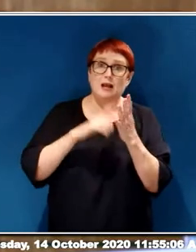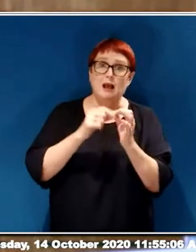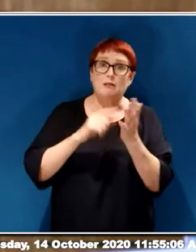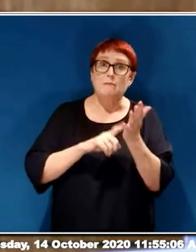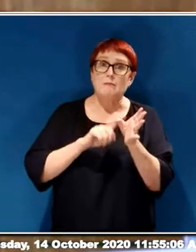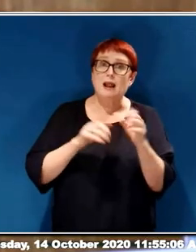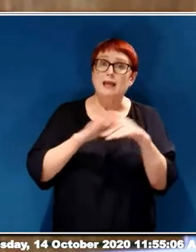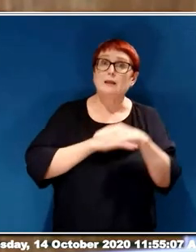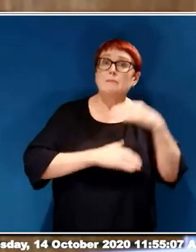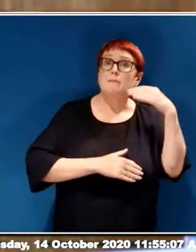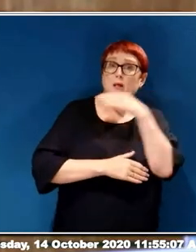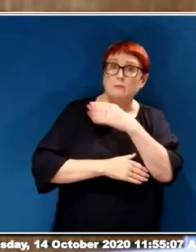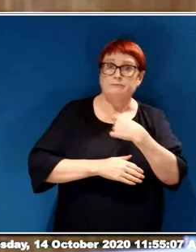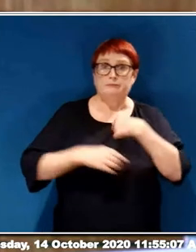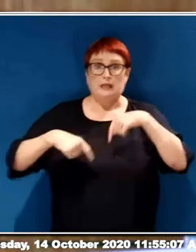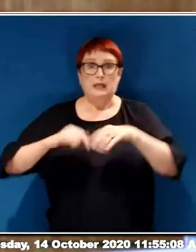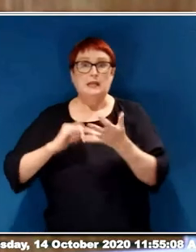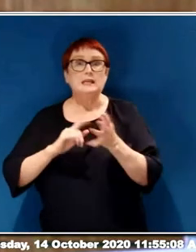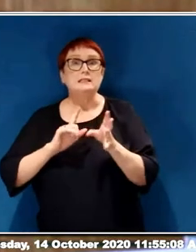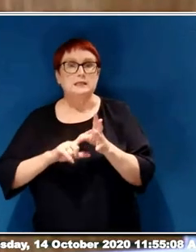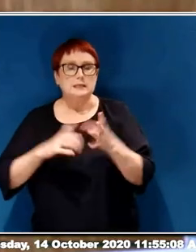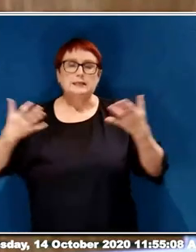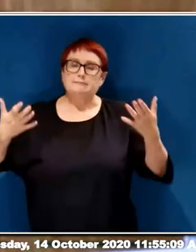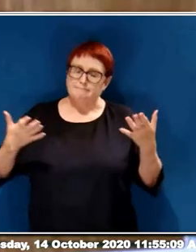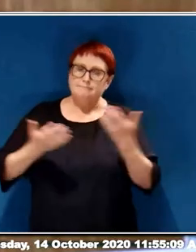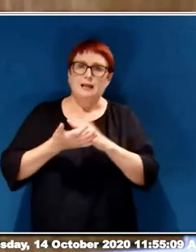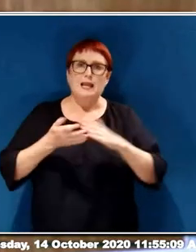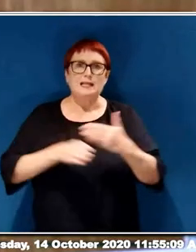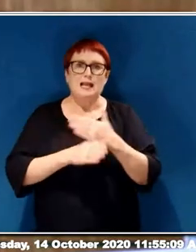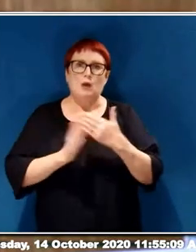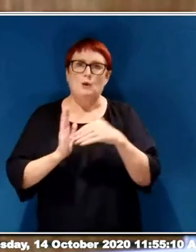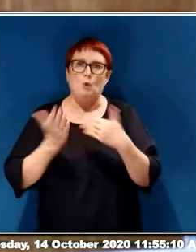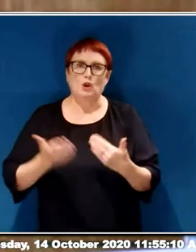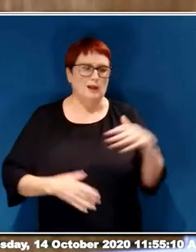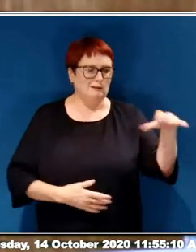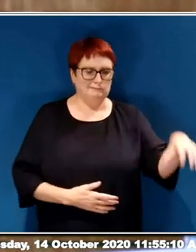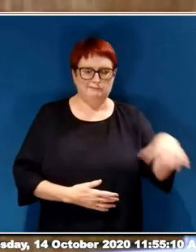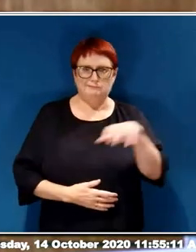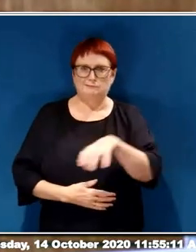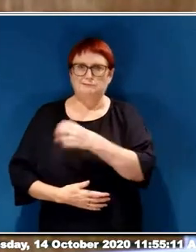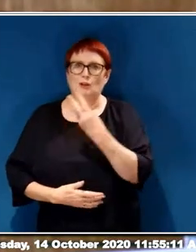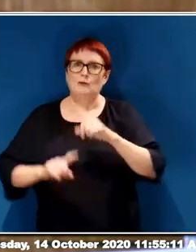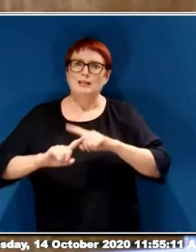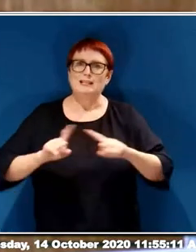Commissioners, you will find a copy of Dr de Bruin's statement